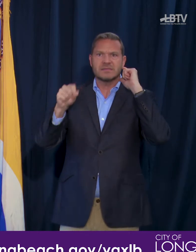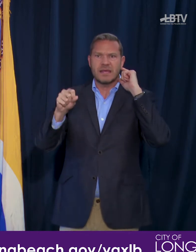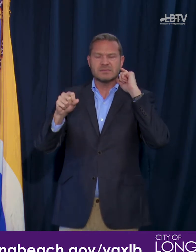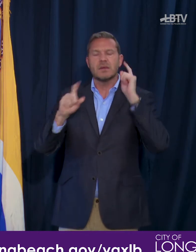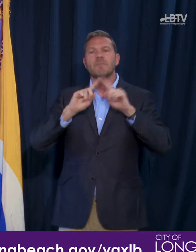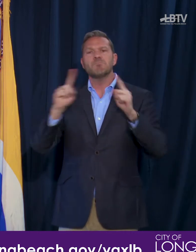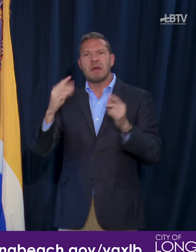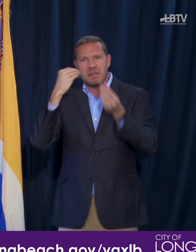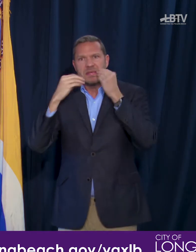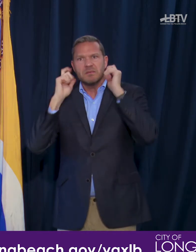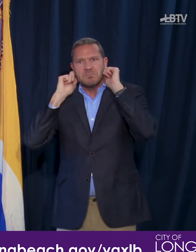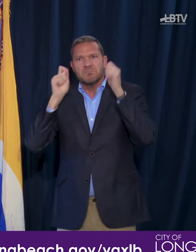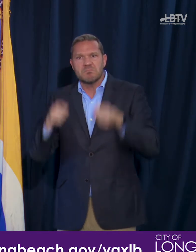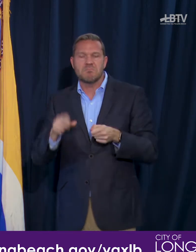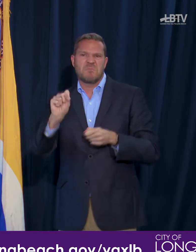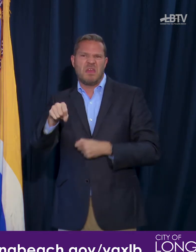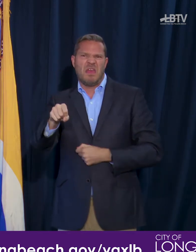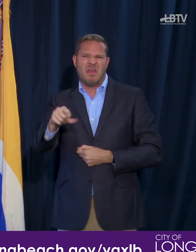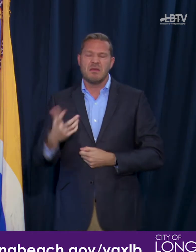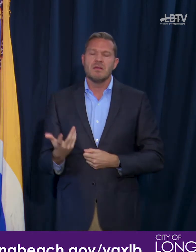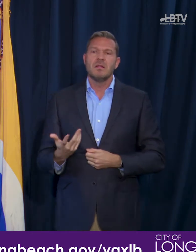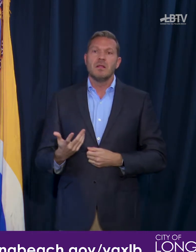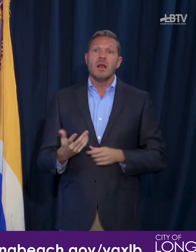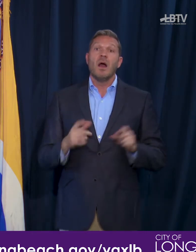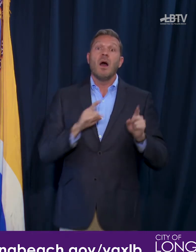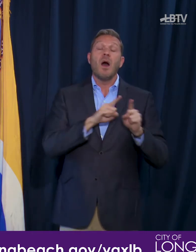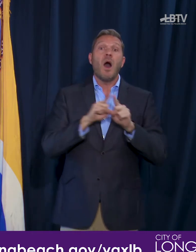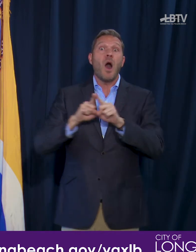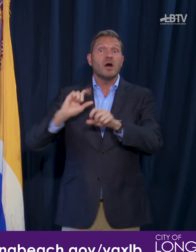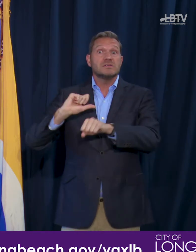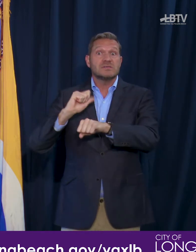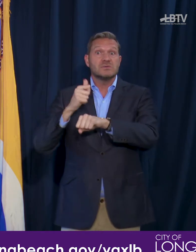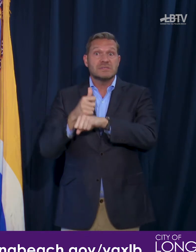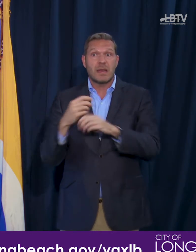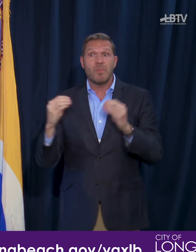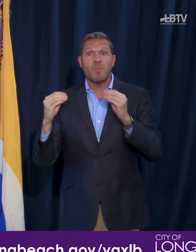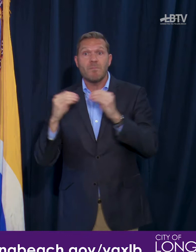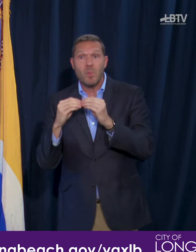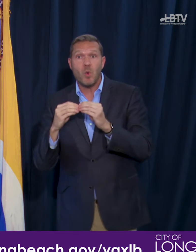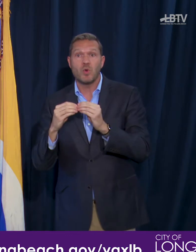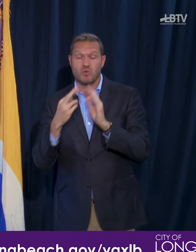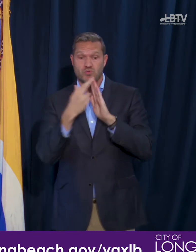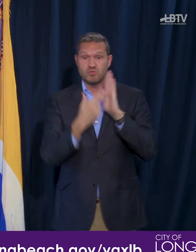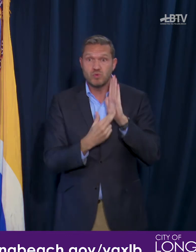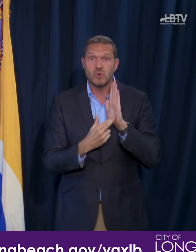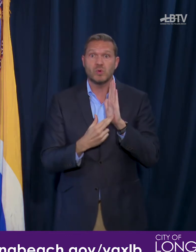And we've also put in place some additional restrictions and advice for nail salons and